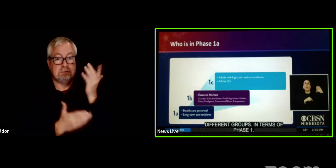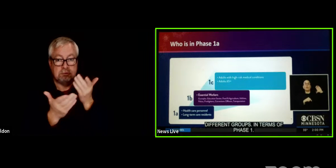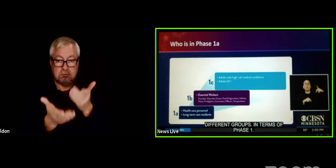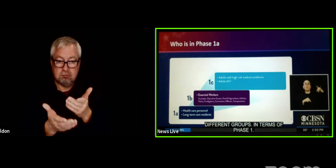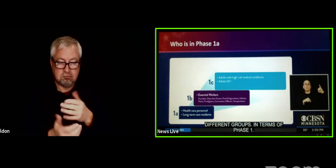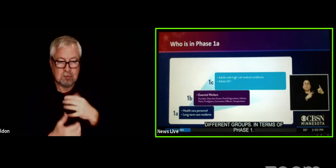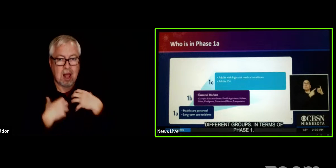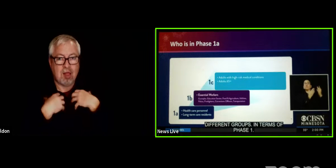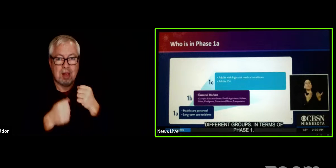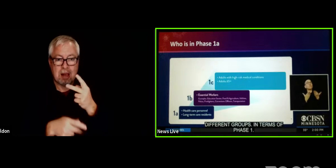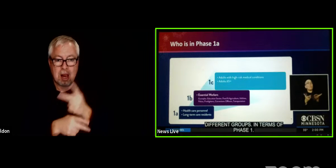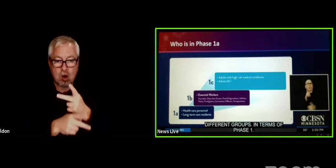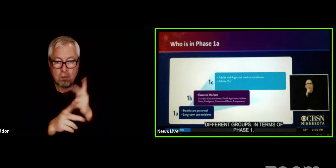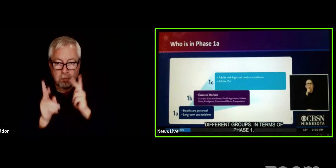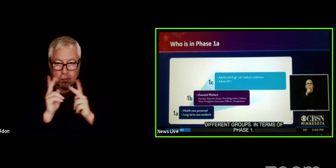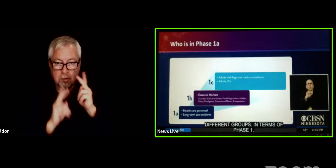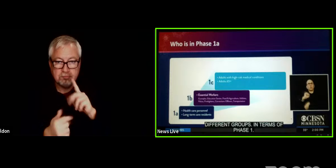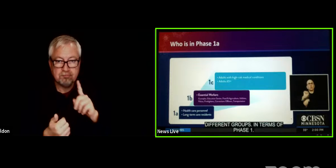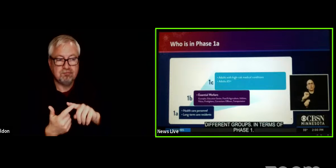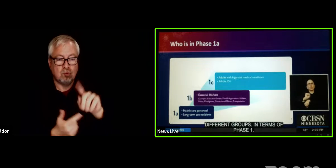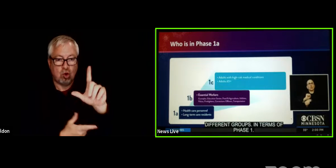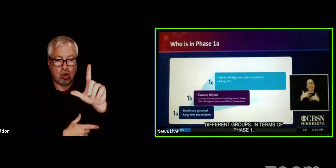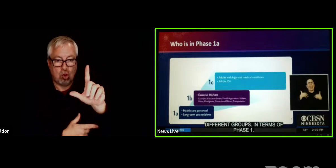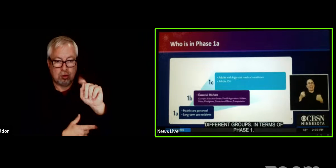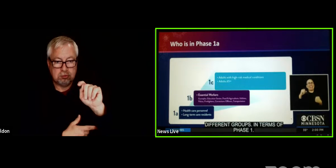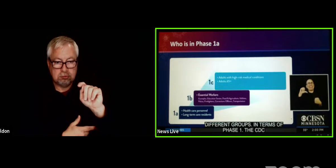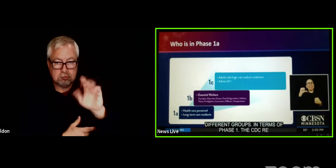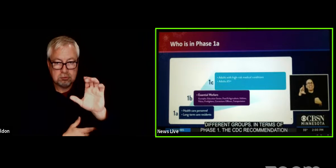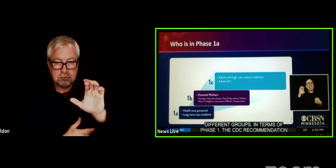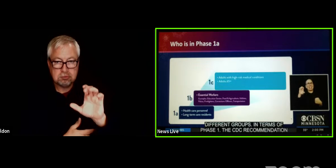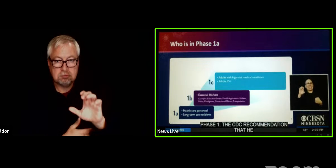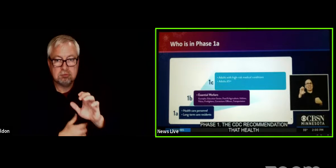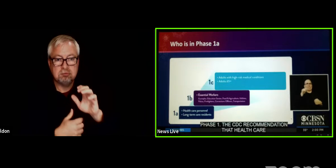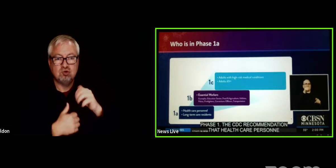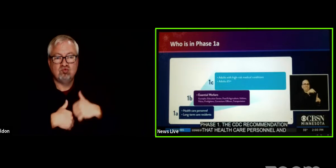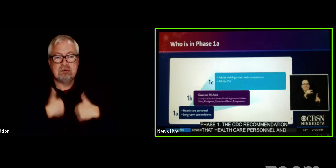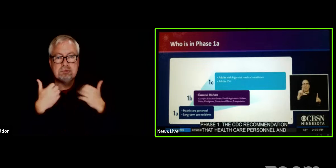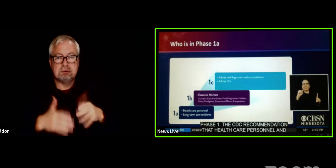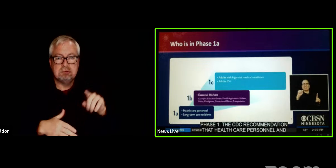RESIDENTS BE INCLUDED IN PHASE 1A, THAT'S THE FIRST BOX ON THE BOTTOM